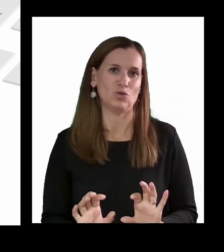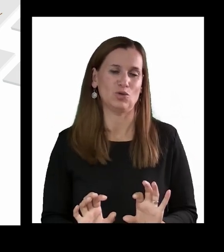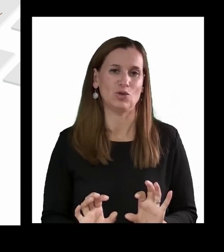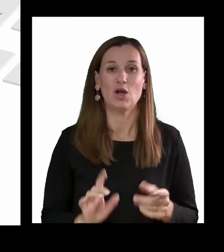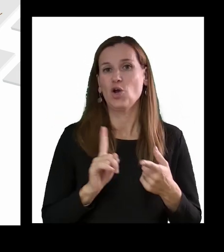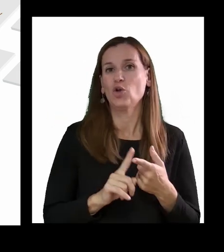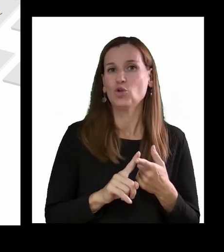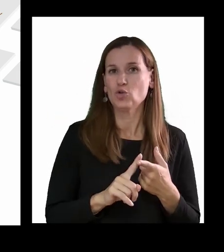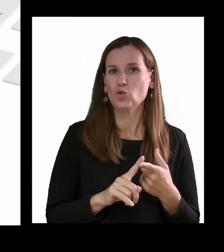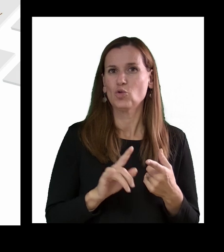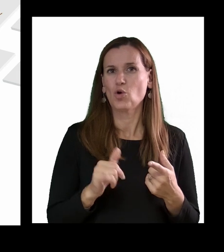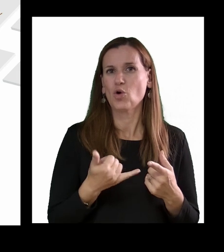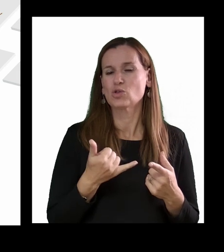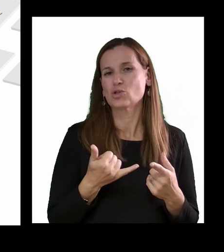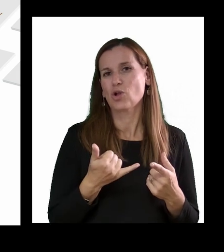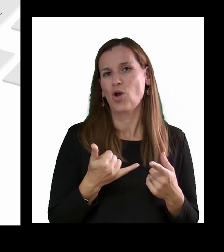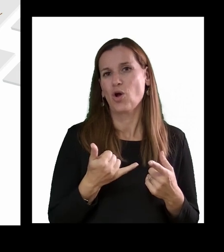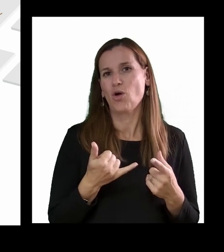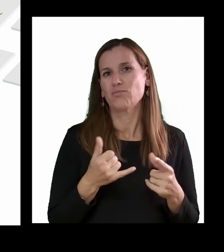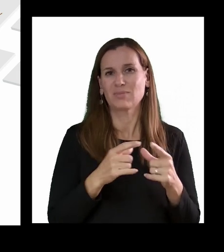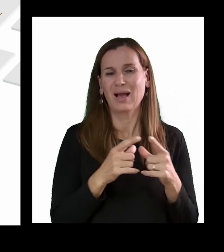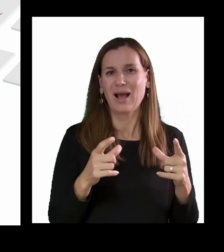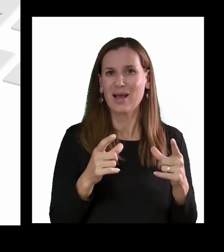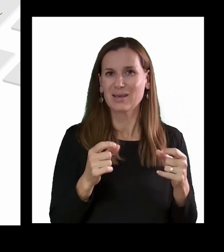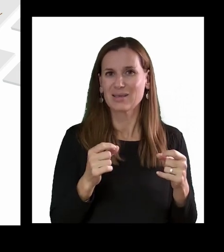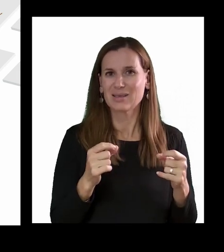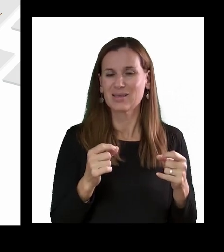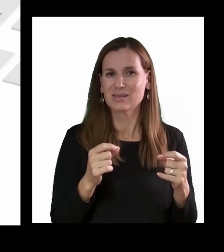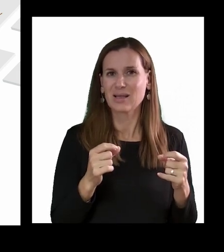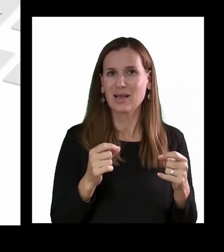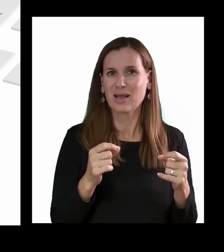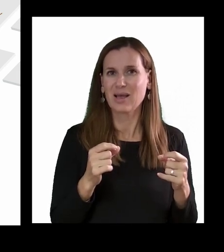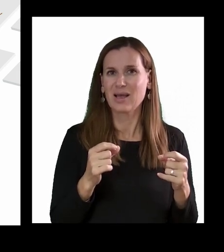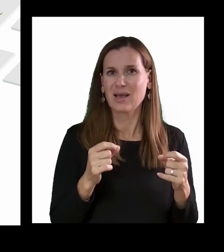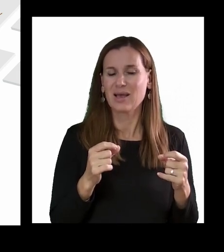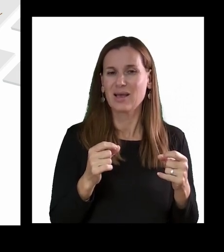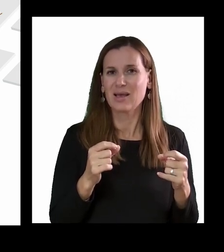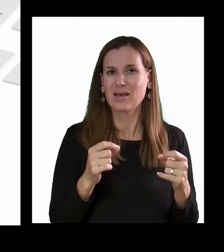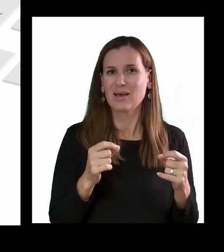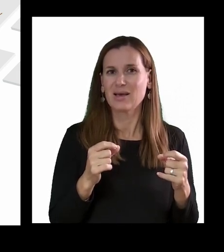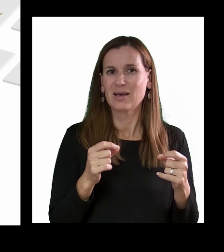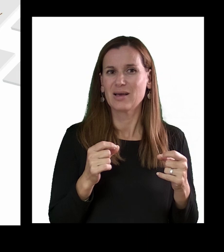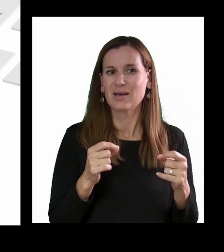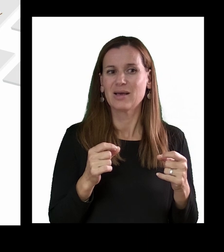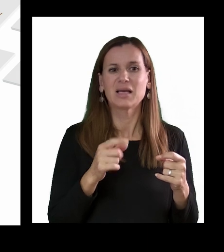card. The glossary card will have the sign language, will have written language and